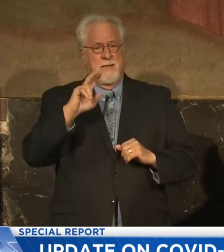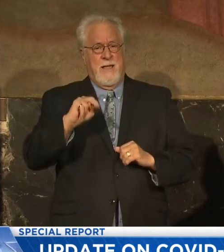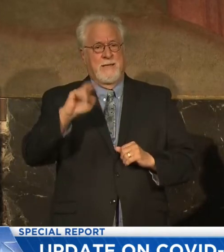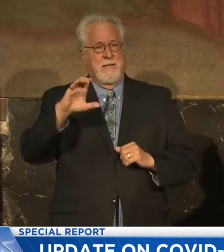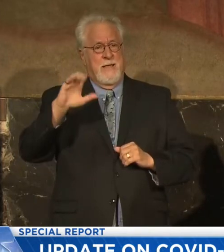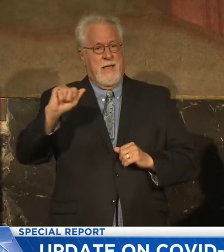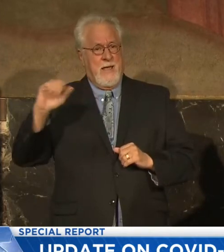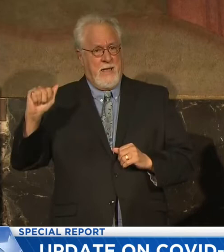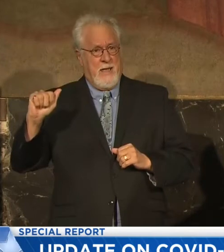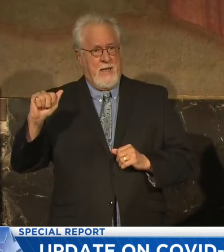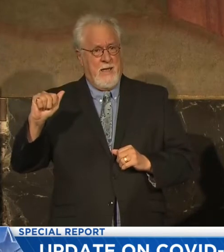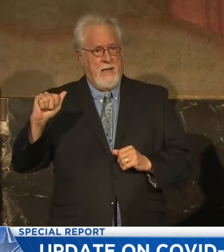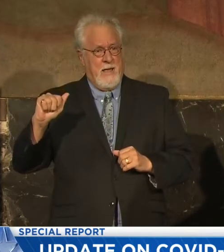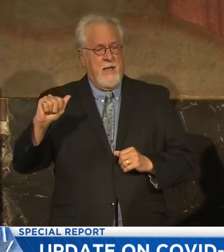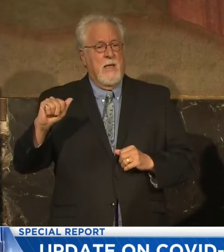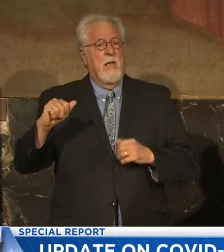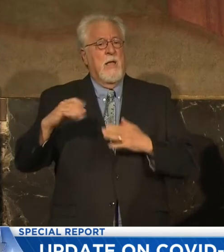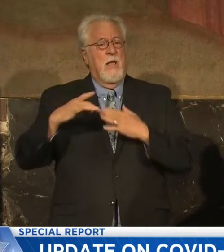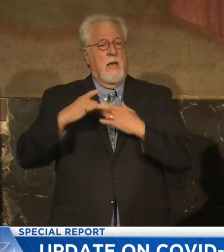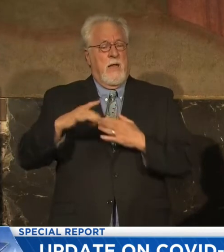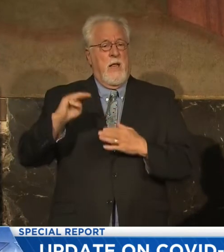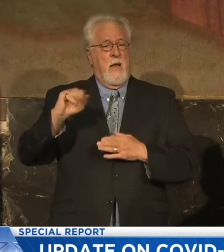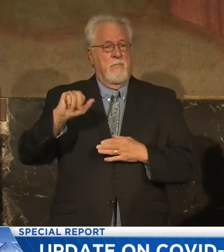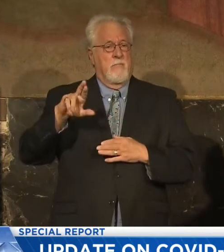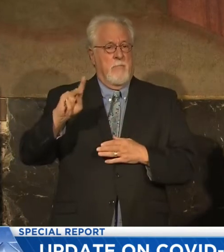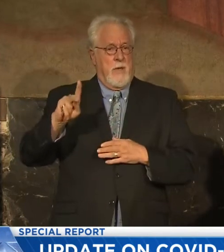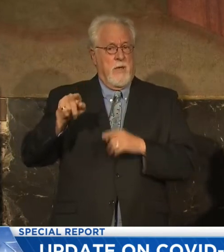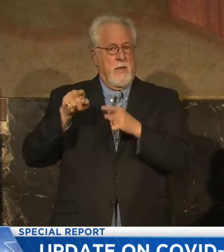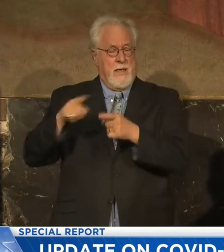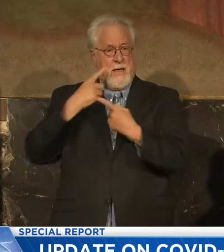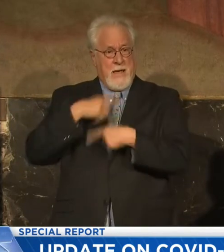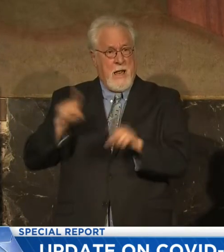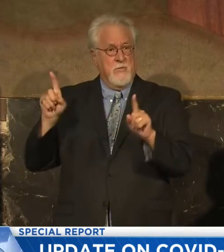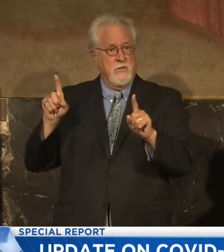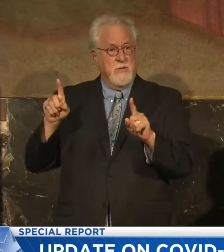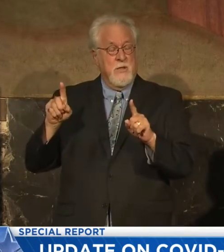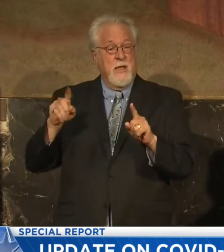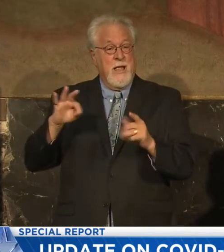IMPORTANT TOO. BY THE WAY, UNDERSTAND THE TWO GO HAND-IN-HAND.